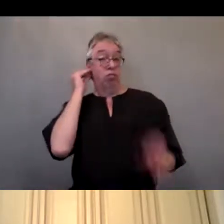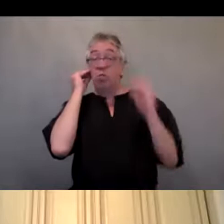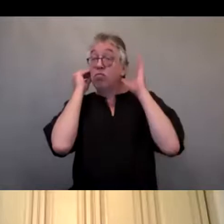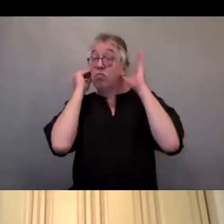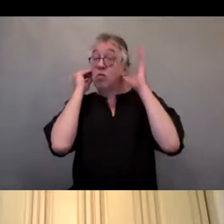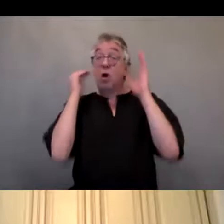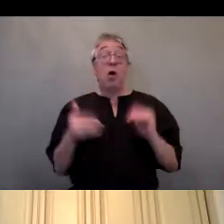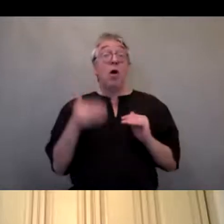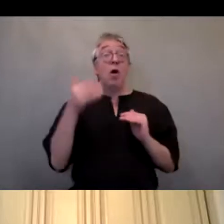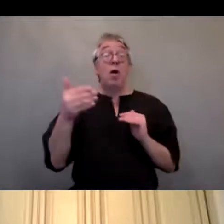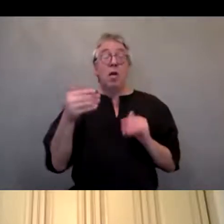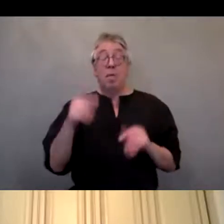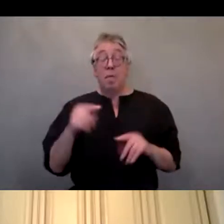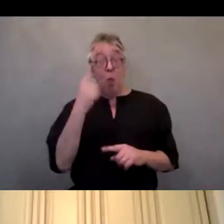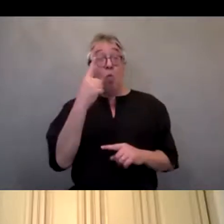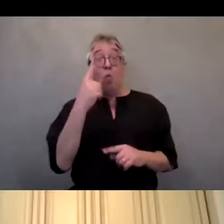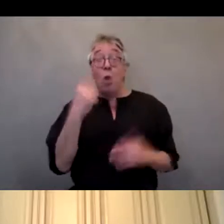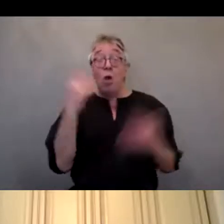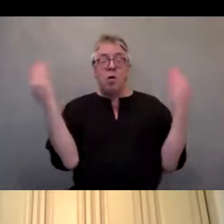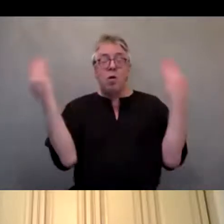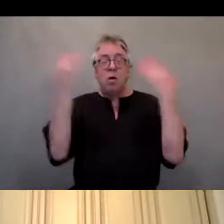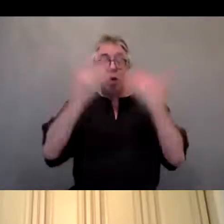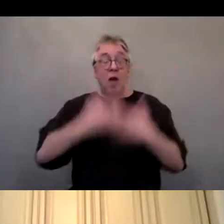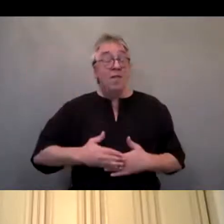I was 20 years old, 28 years old. Then I had a